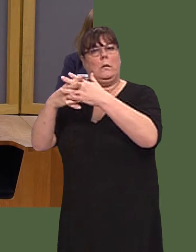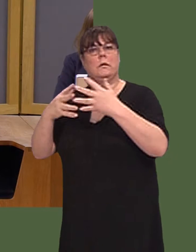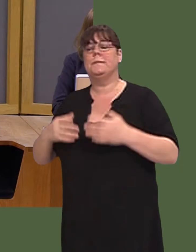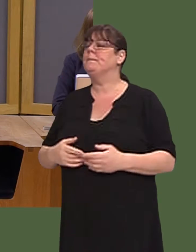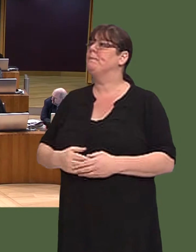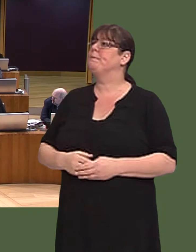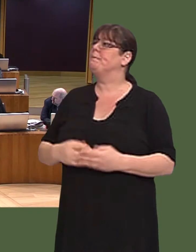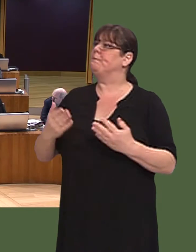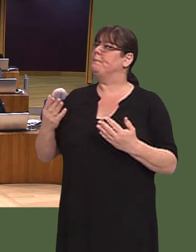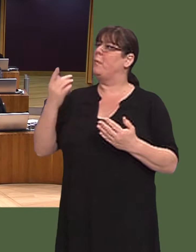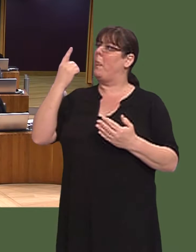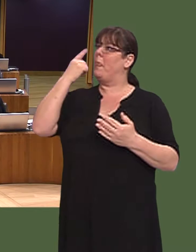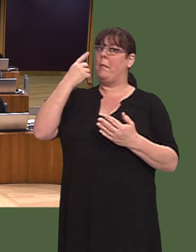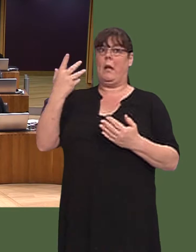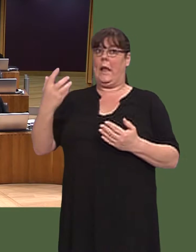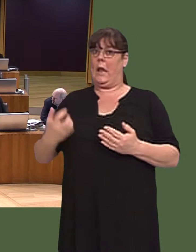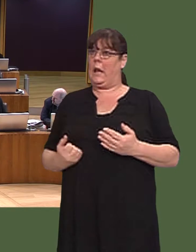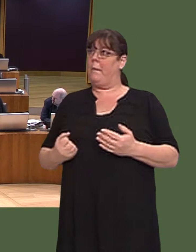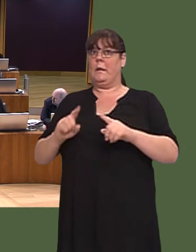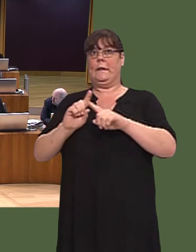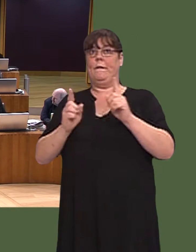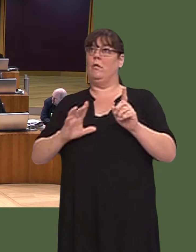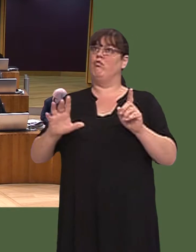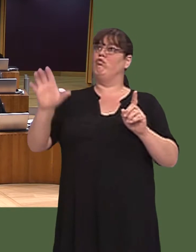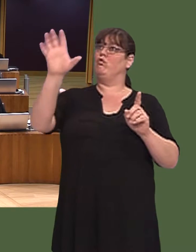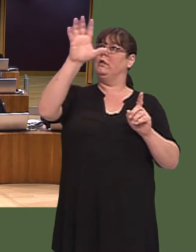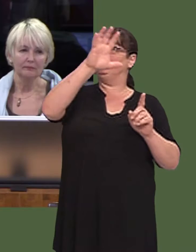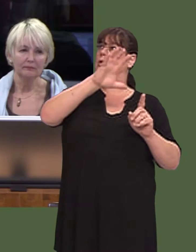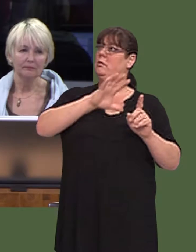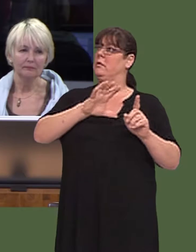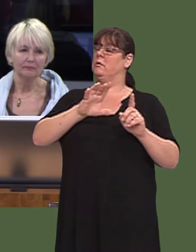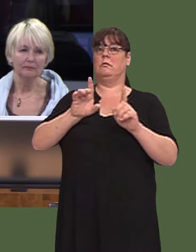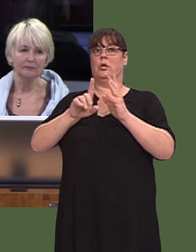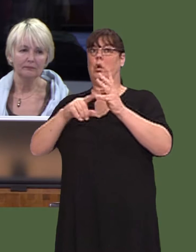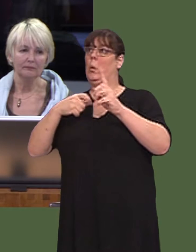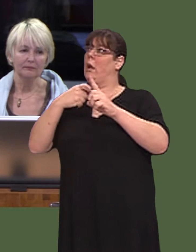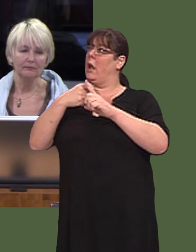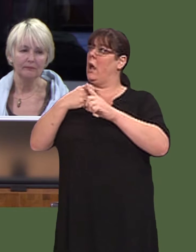When it comes to differences in income between its regions and nations, the UK is one of